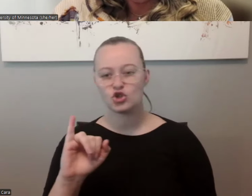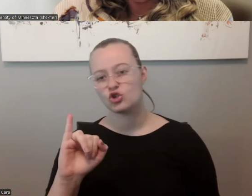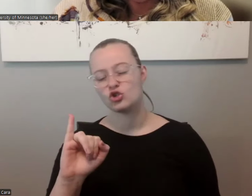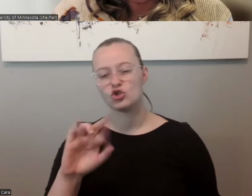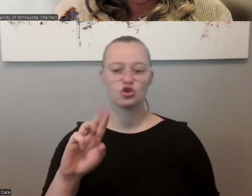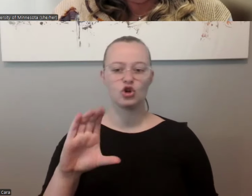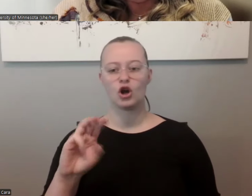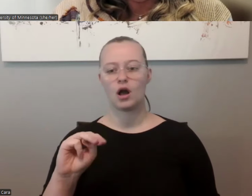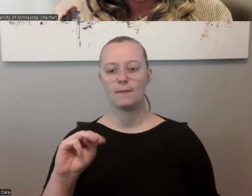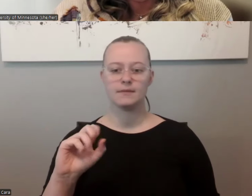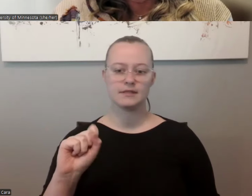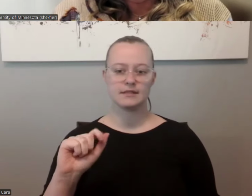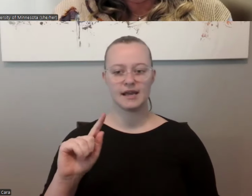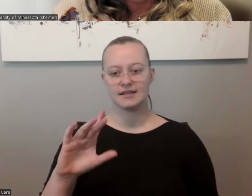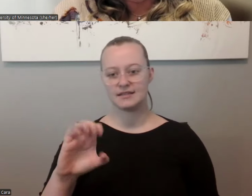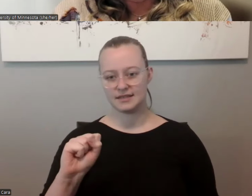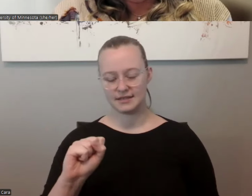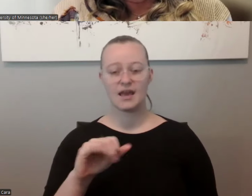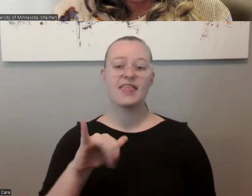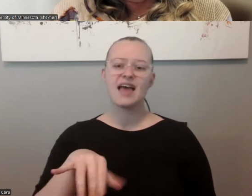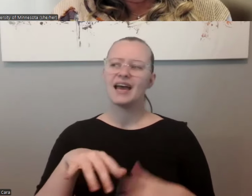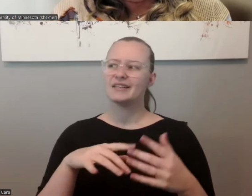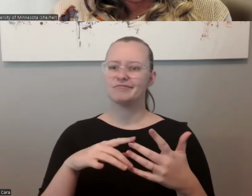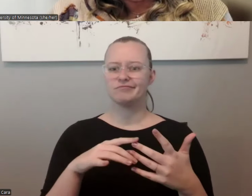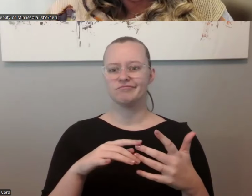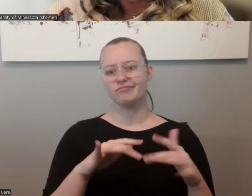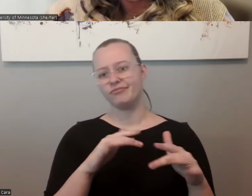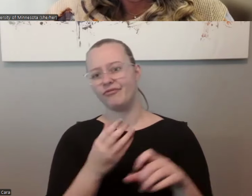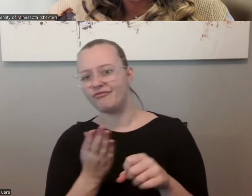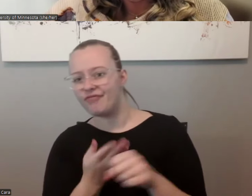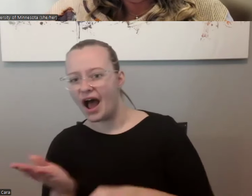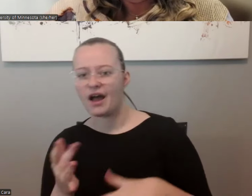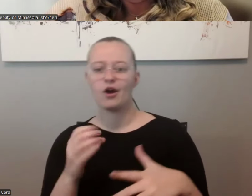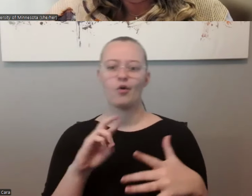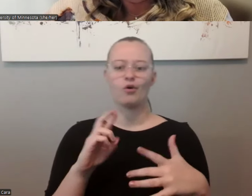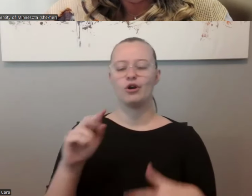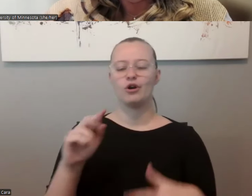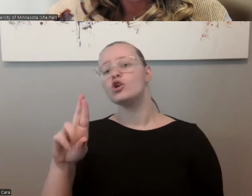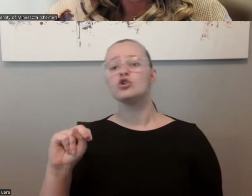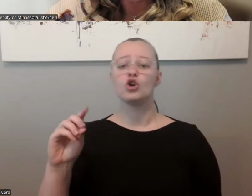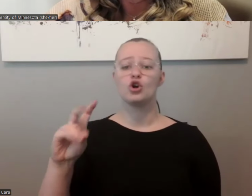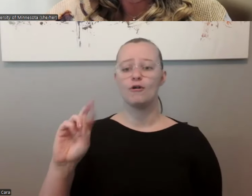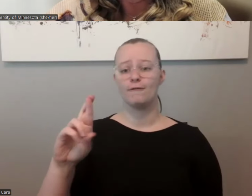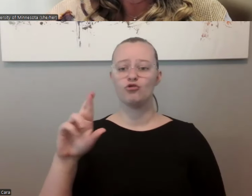thing and you have to get at that precision level at the organization, employer level to